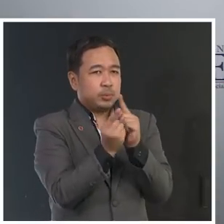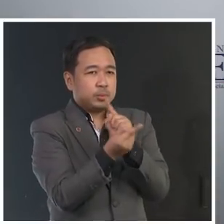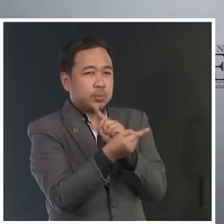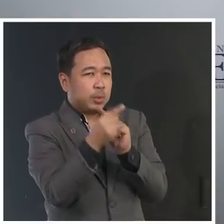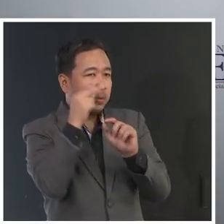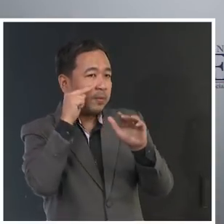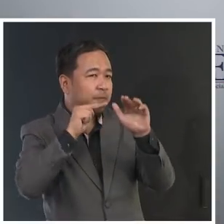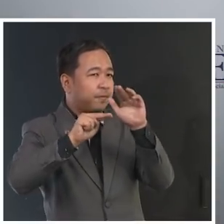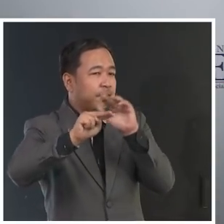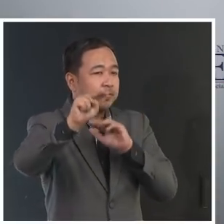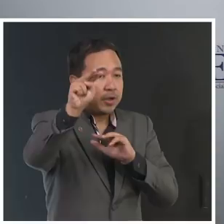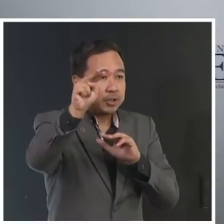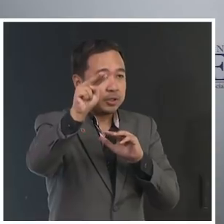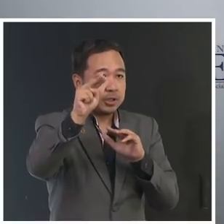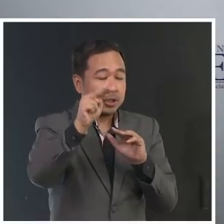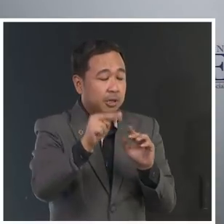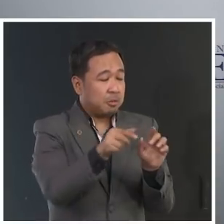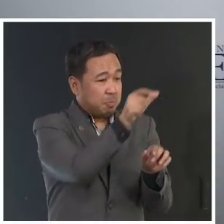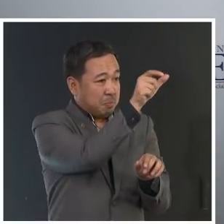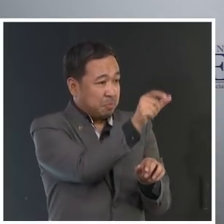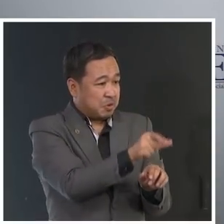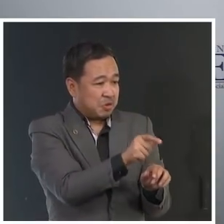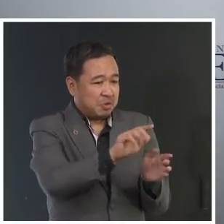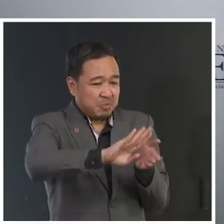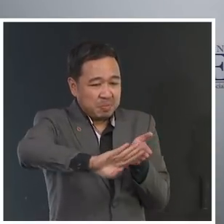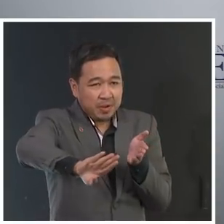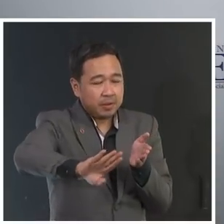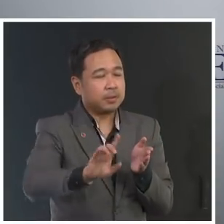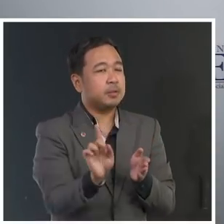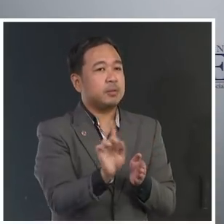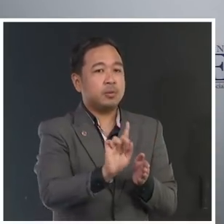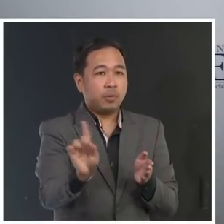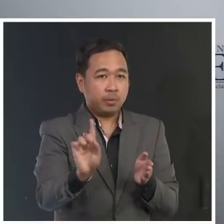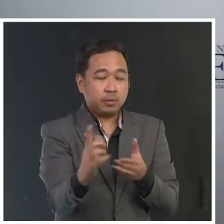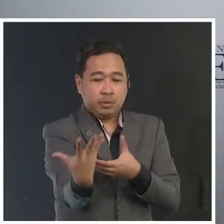language interpretation in key television news broadcasts. As we work towards achieving the Sustainable